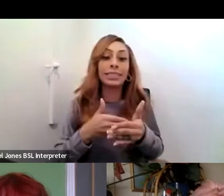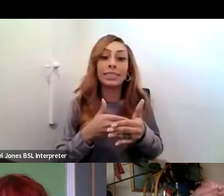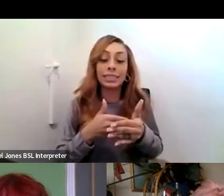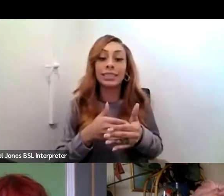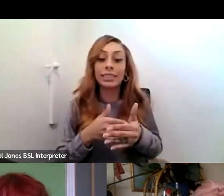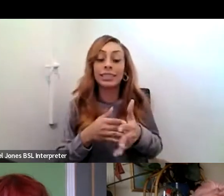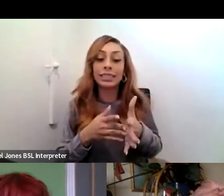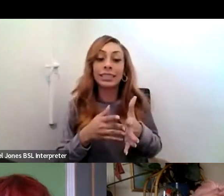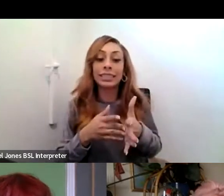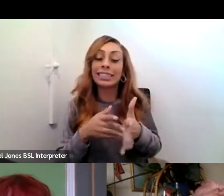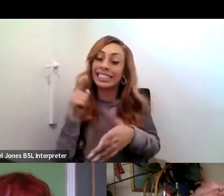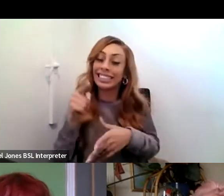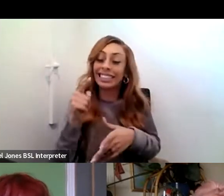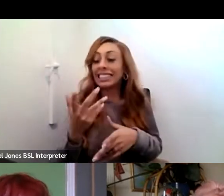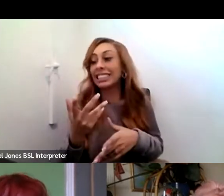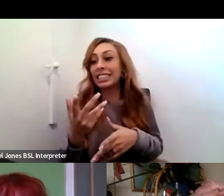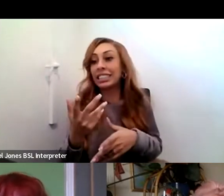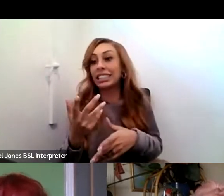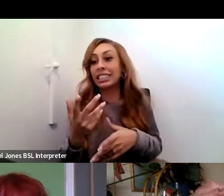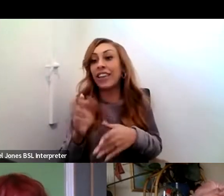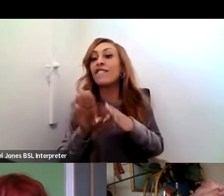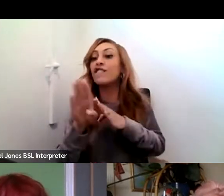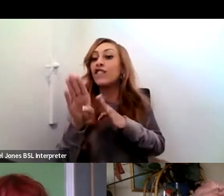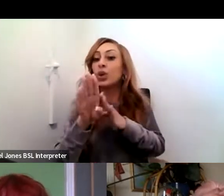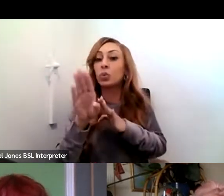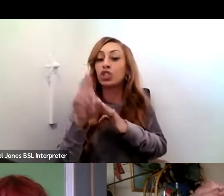And that's for the future a very definite lesson.